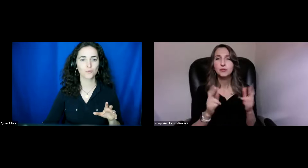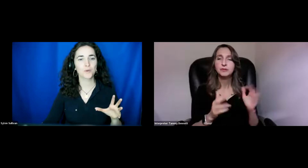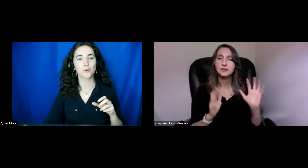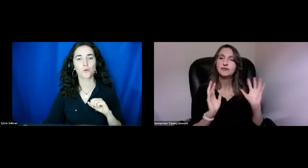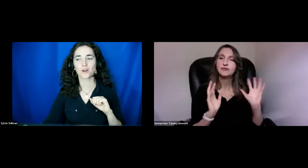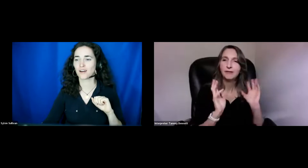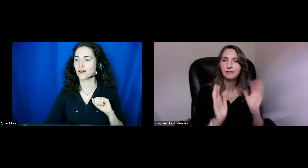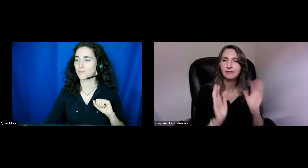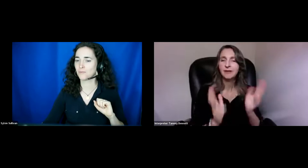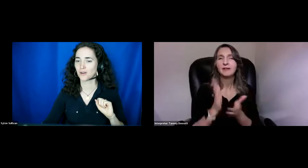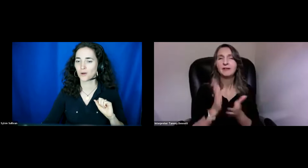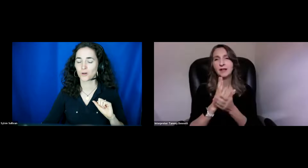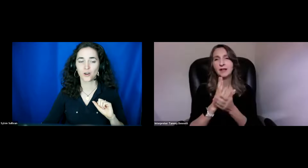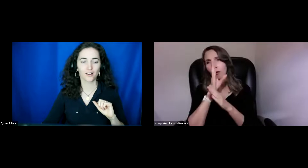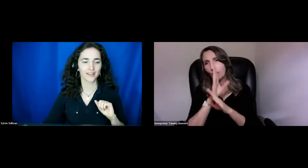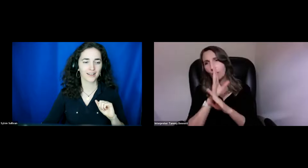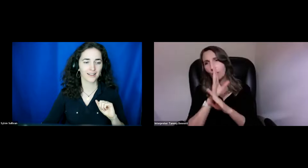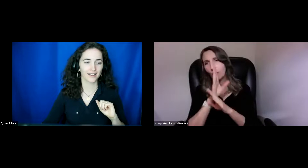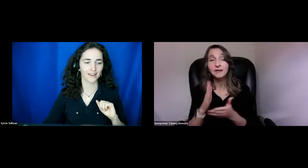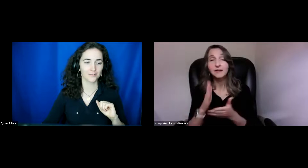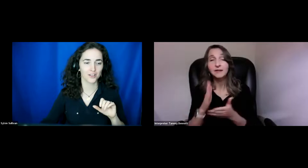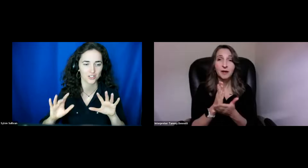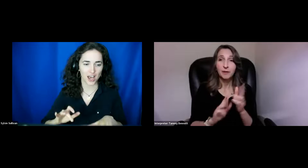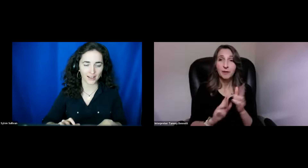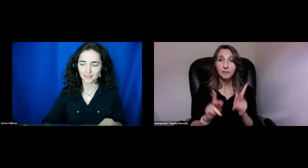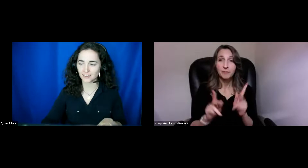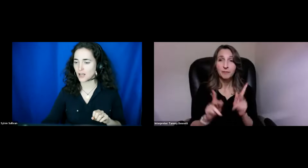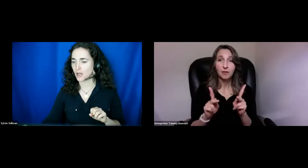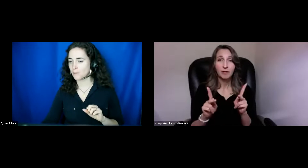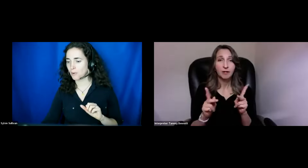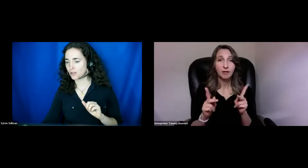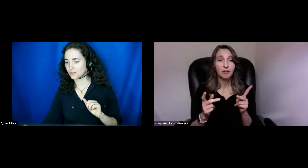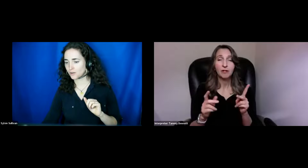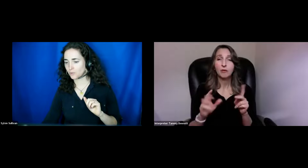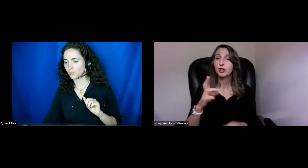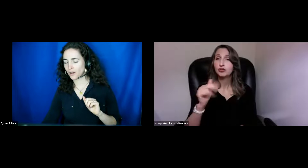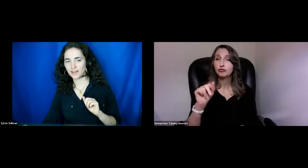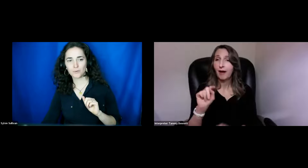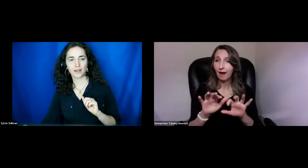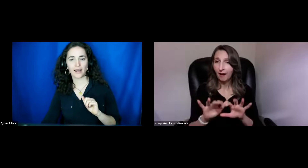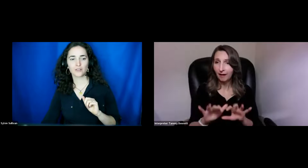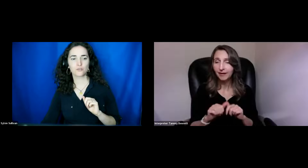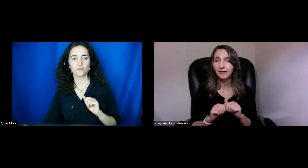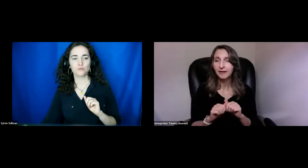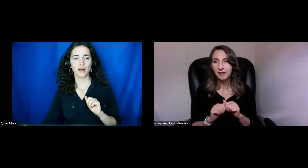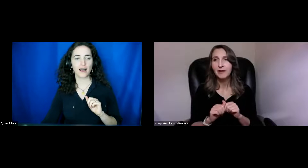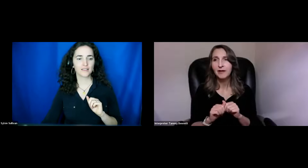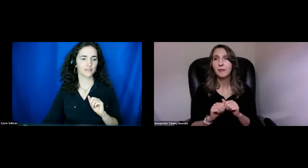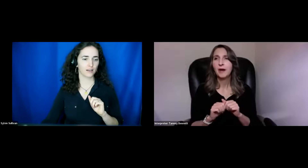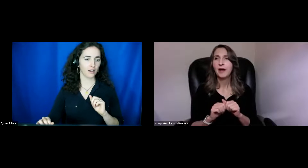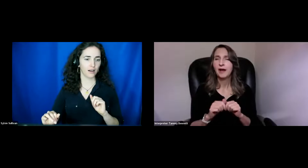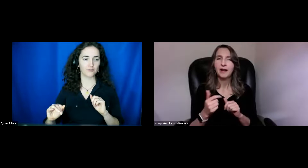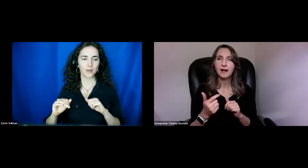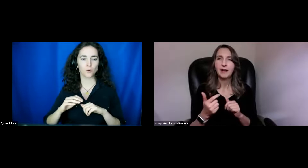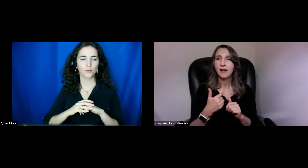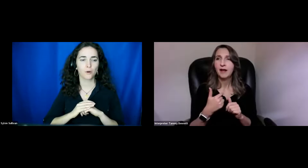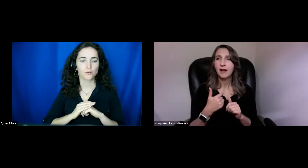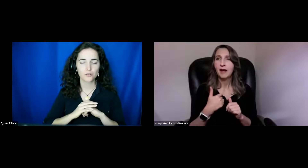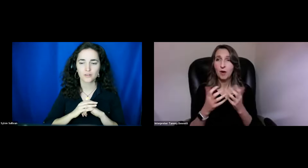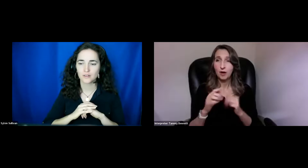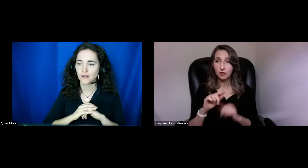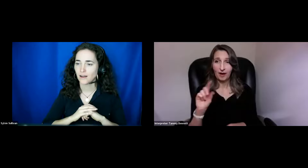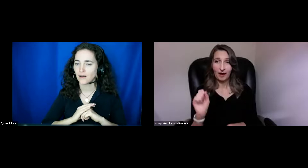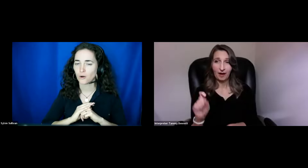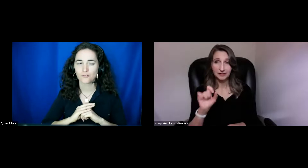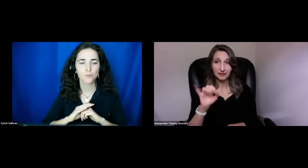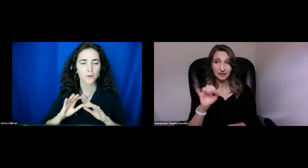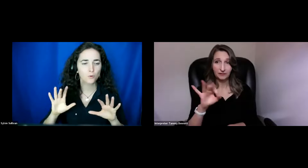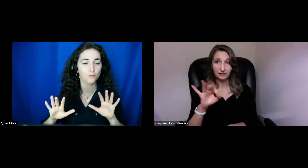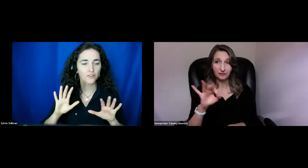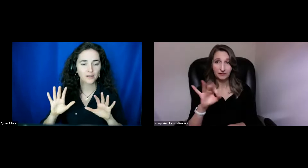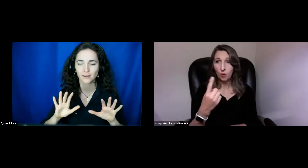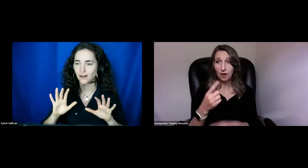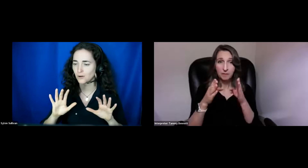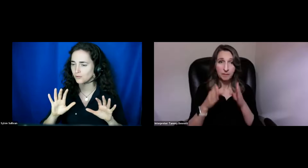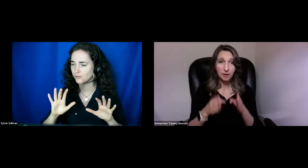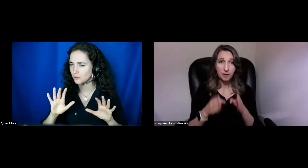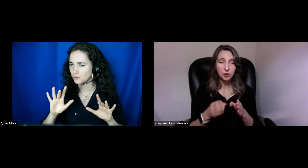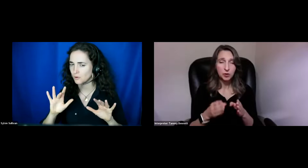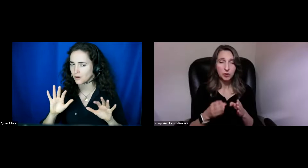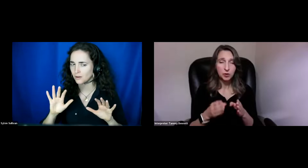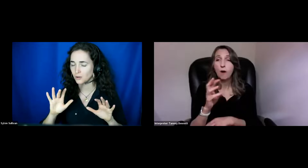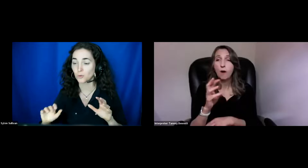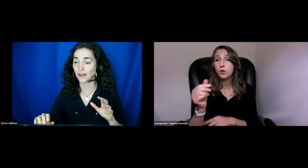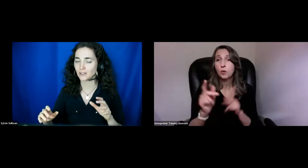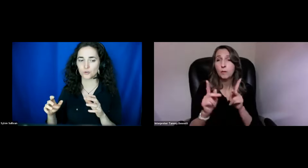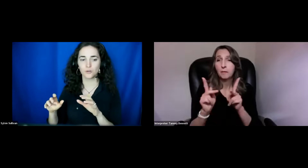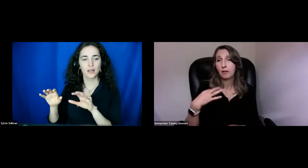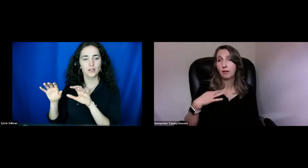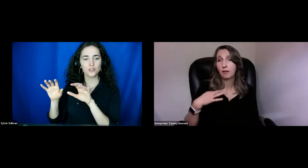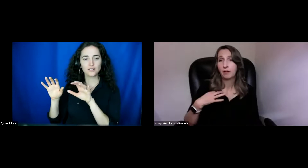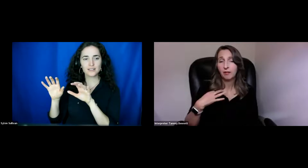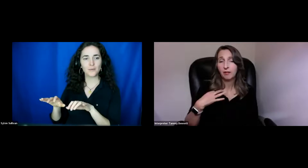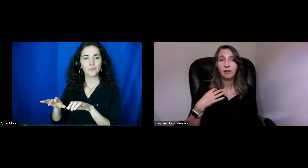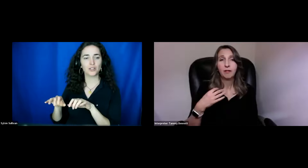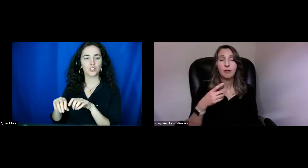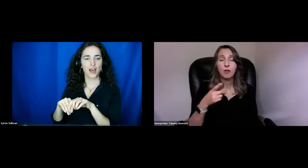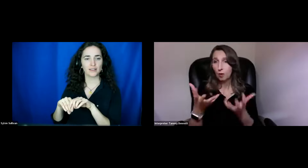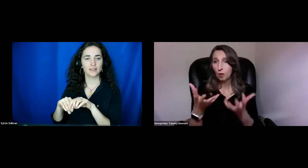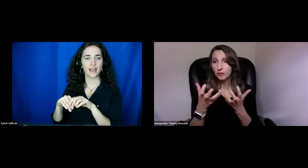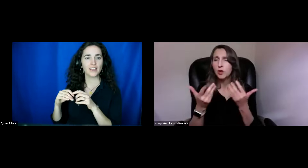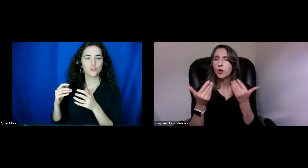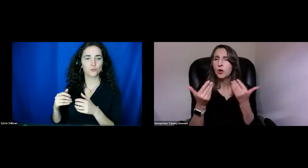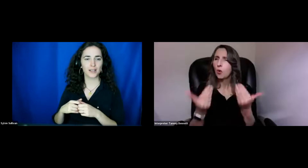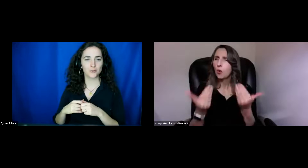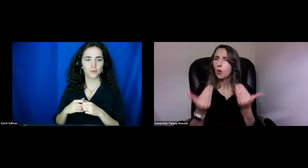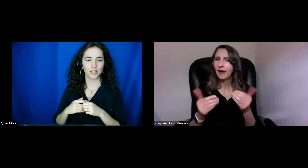Some rooms people were talking via chat, but what I would like to do is ask if maybe one person or a few people would like to just type in the chat the age